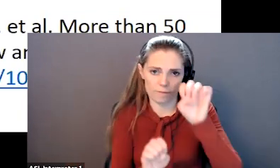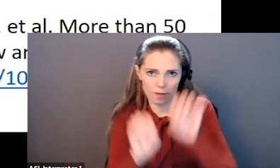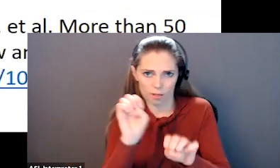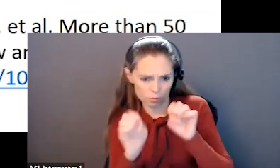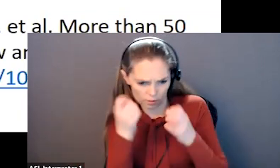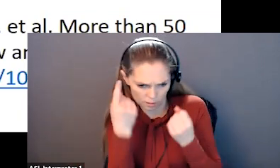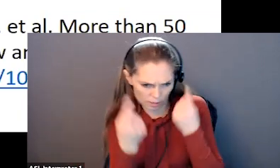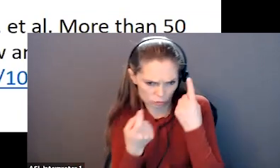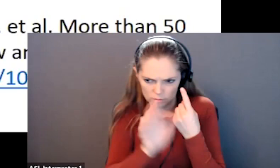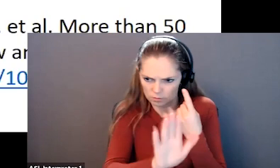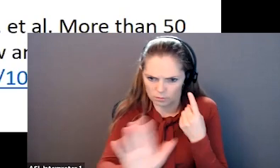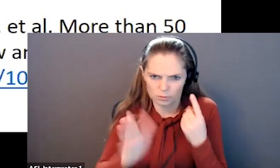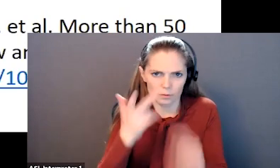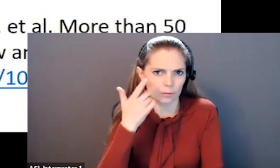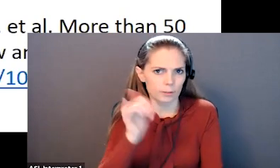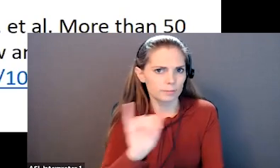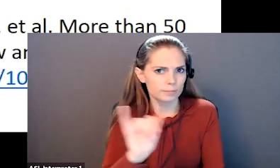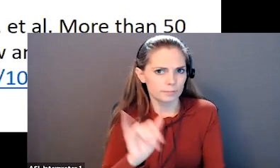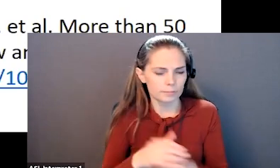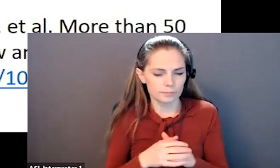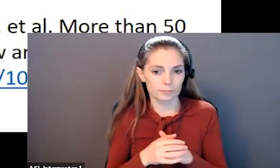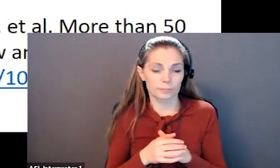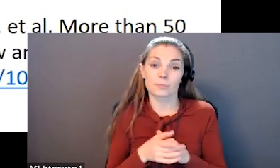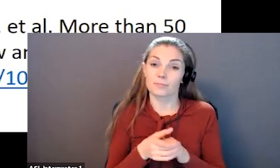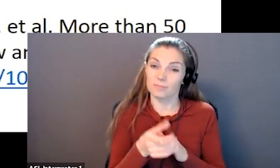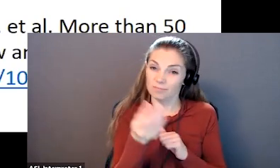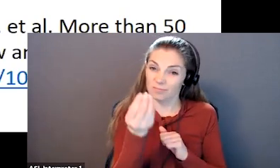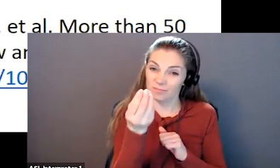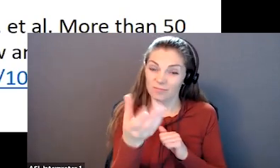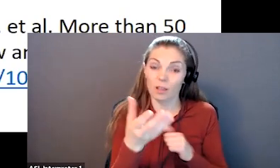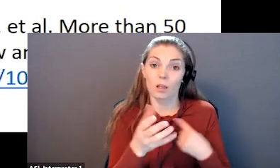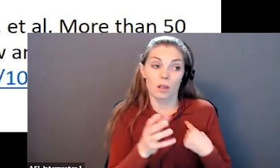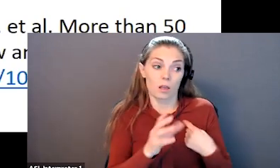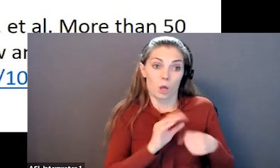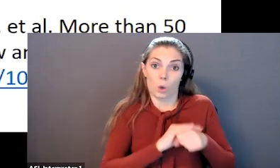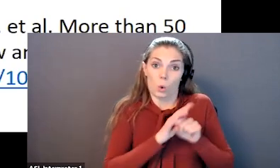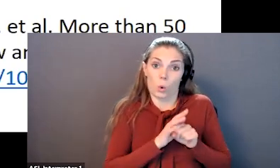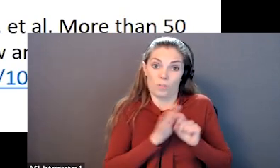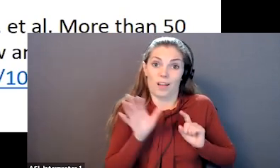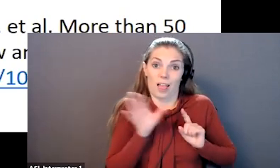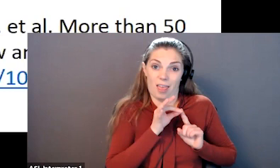these persistent symptoms can develop regardless of the initial severity a time of COVID infection.